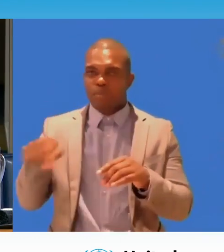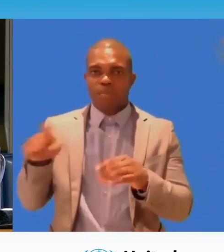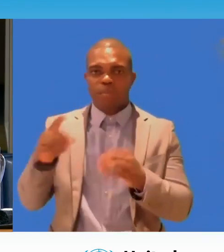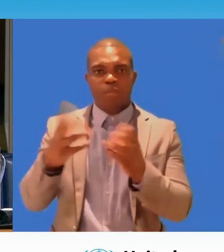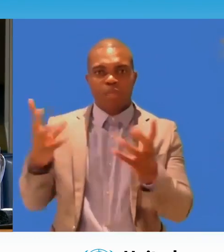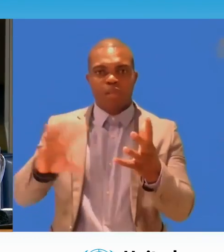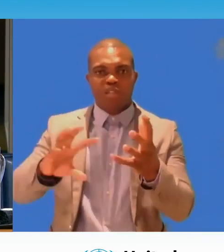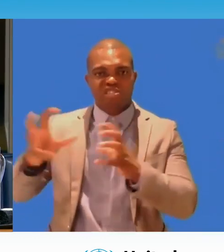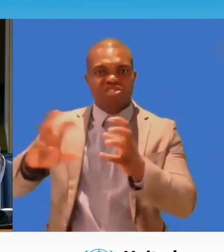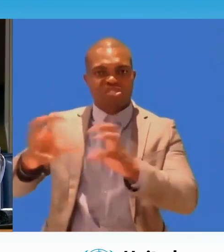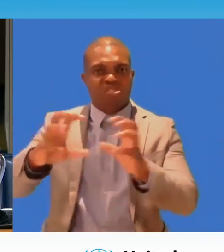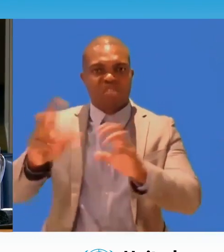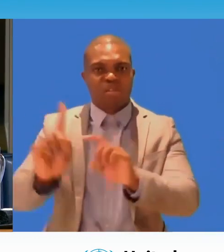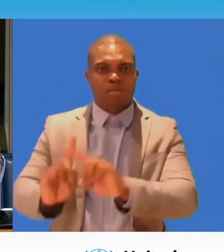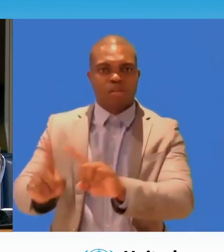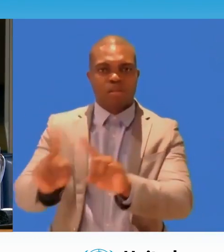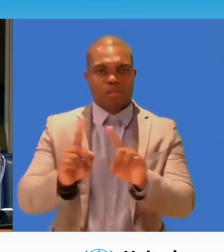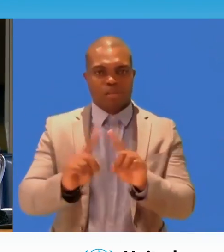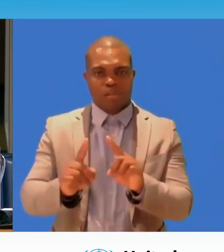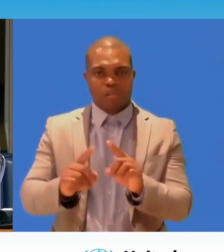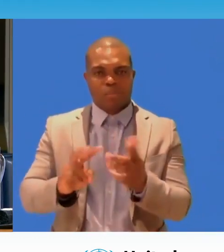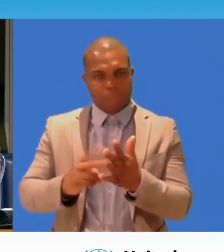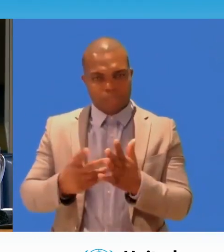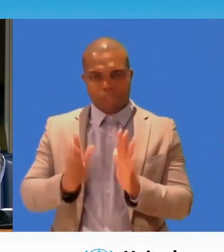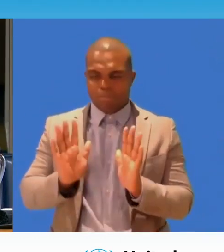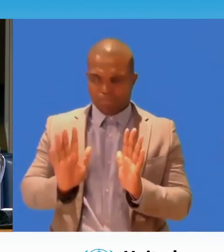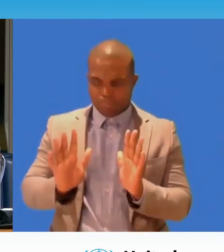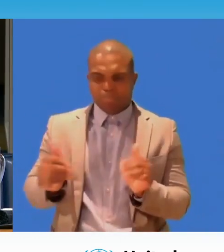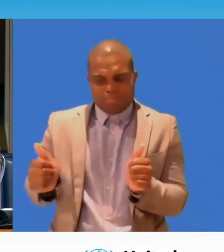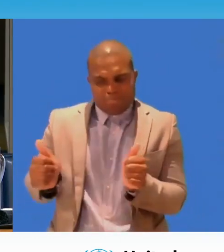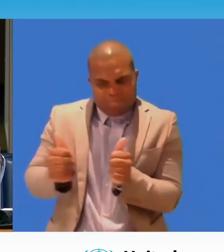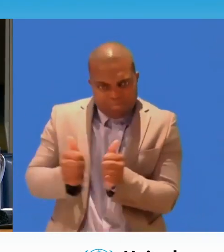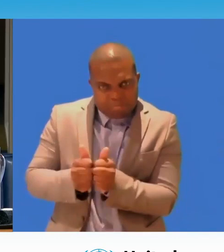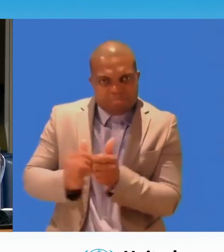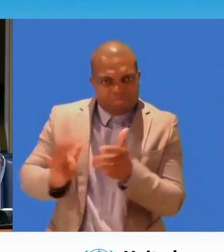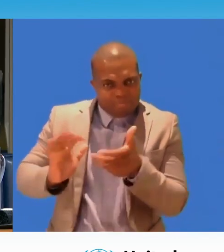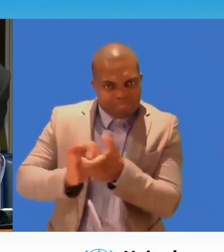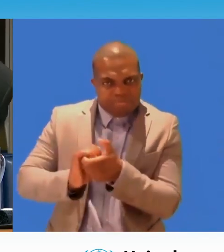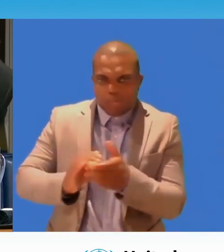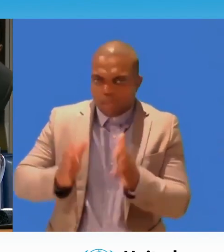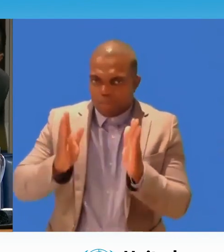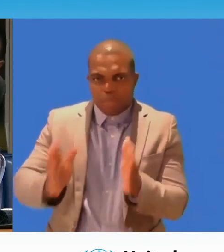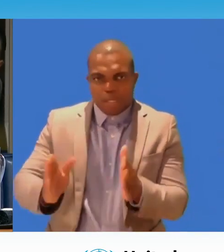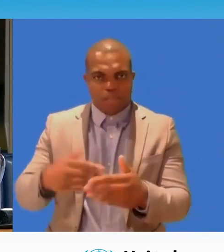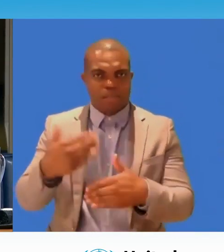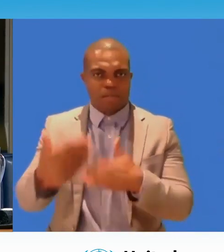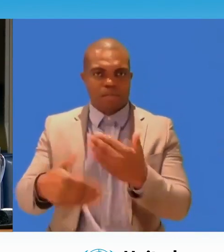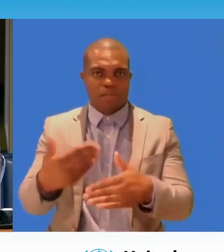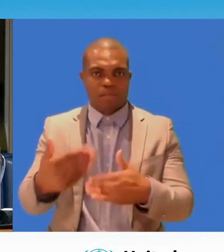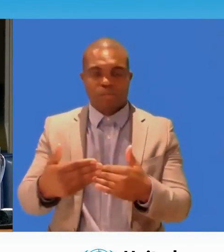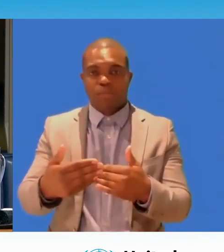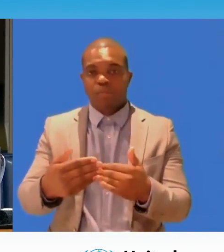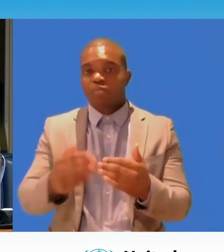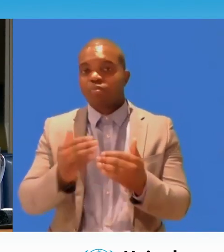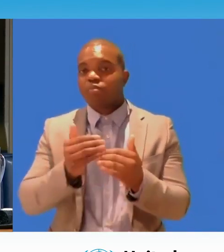opportunity for reconstitute reconstituting Global priorities and action for meeting the